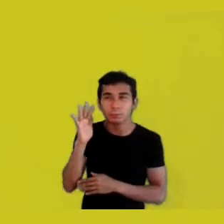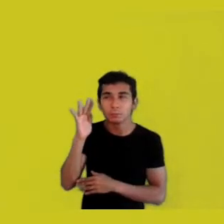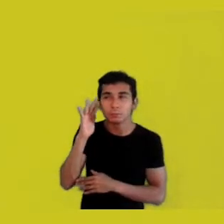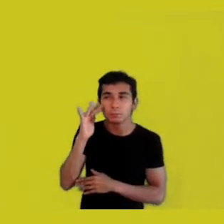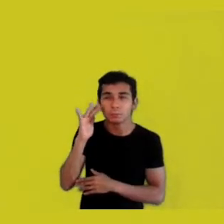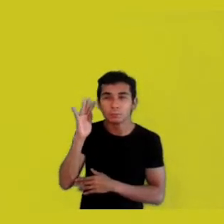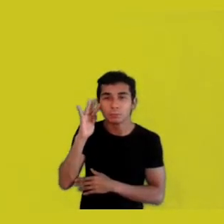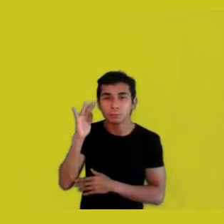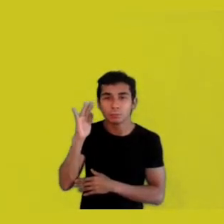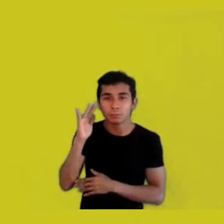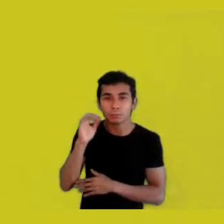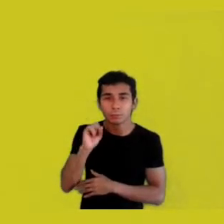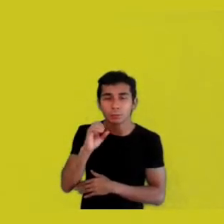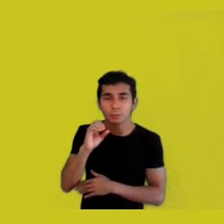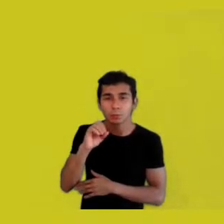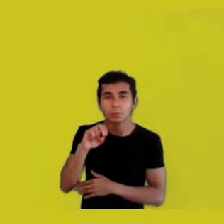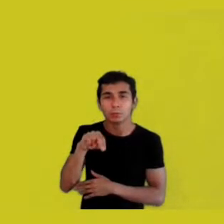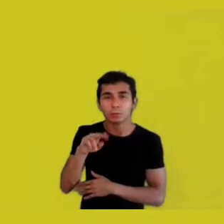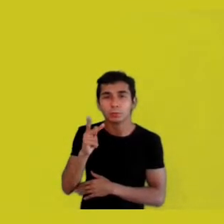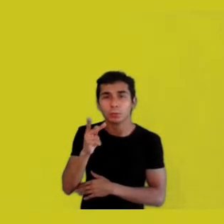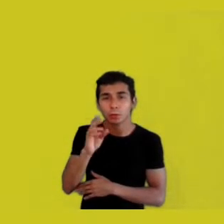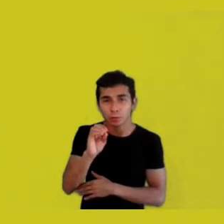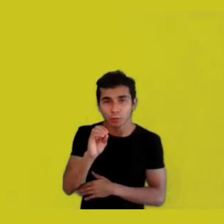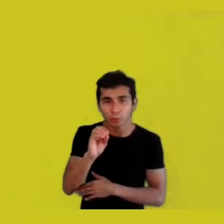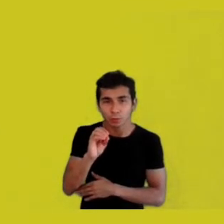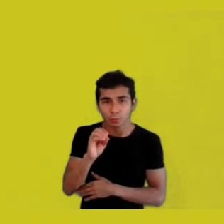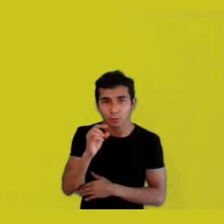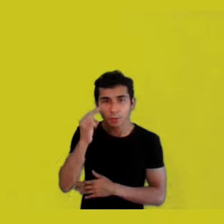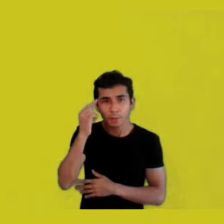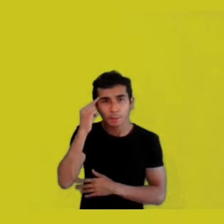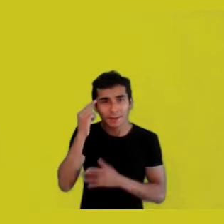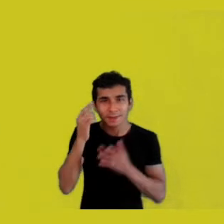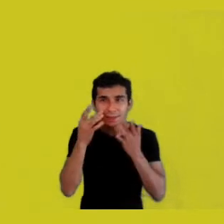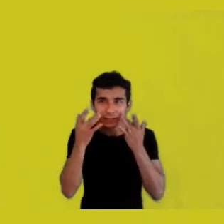it’s difficult to think about theater, that’s what I mean.